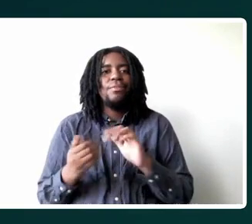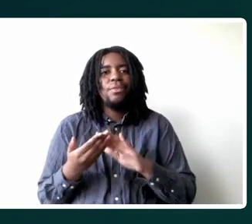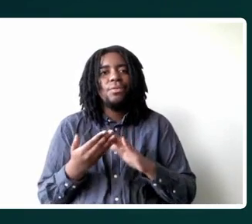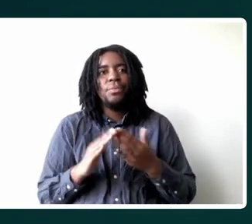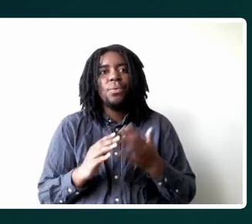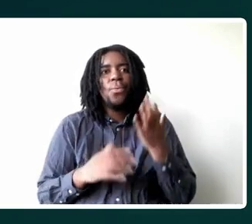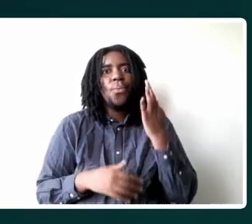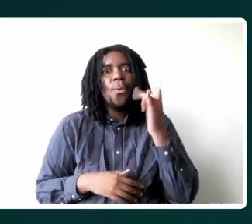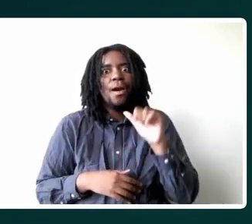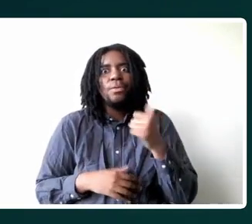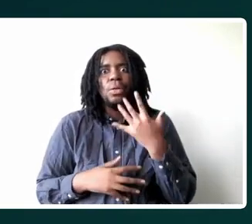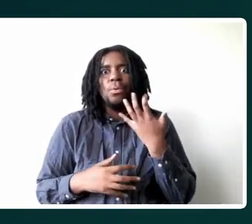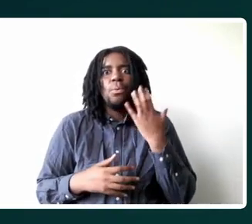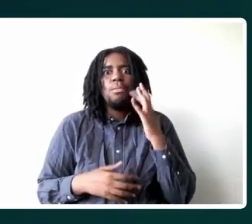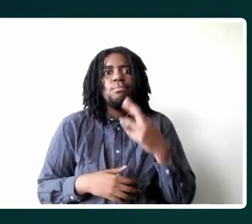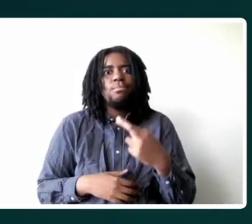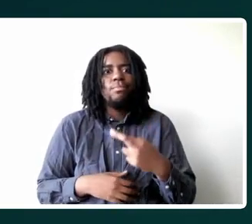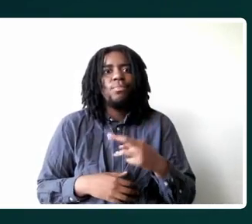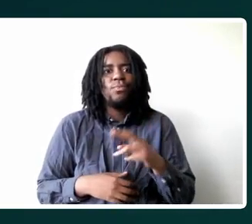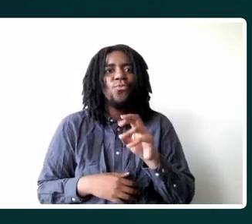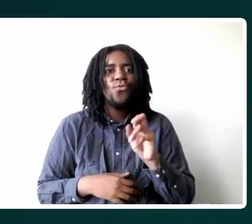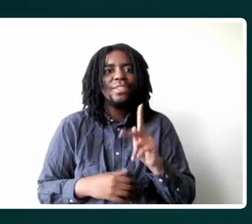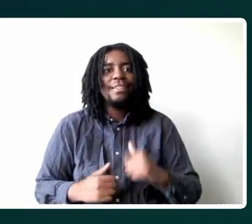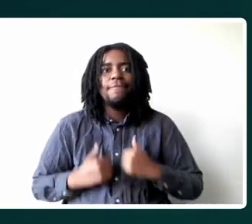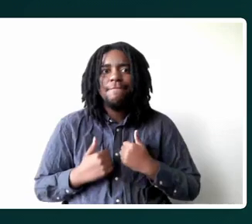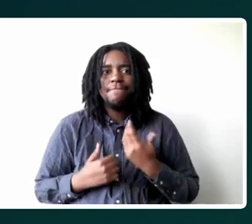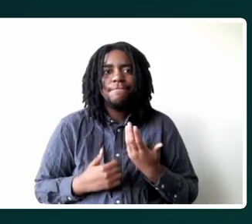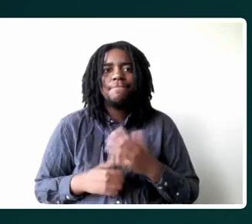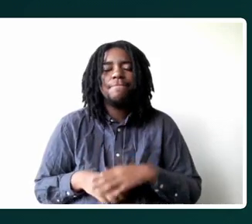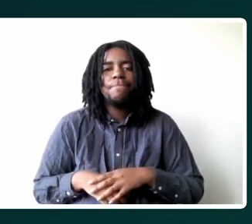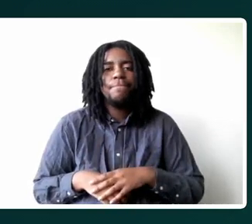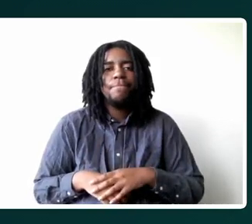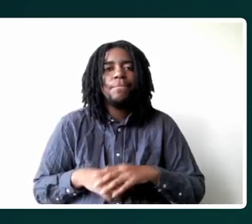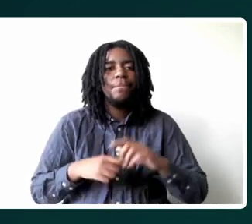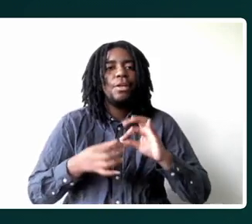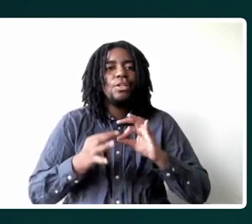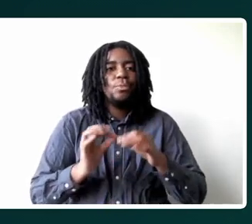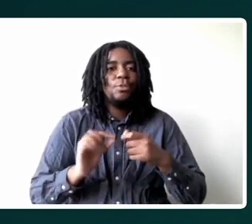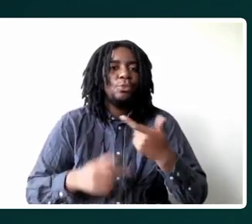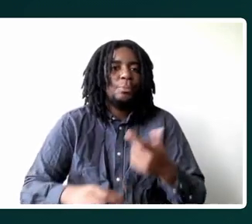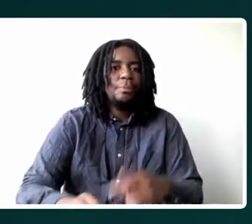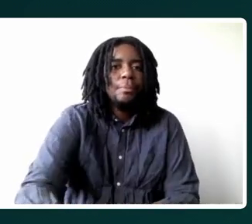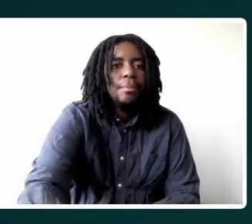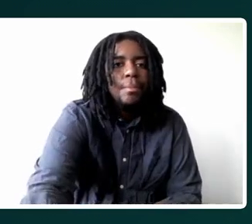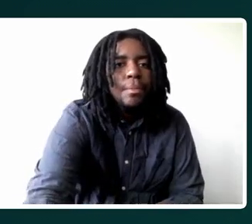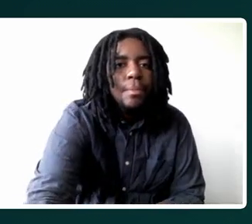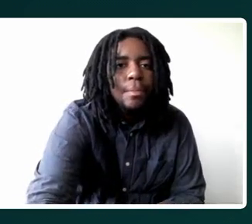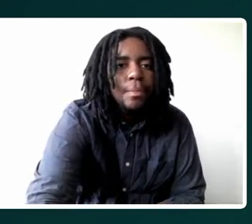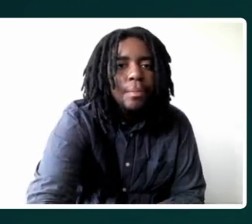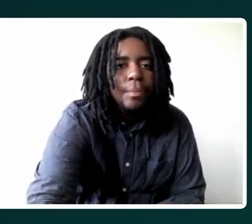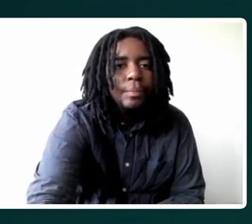That's absolutely something that a lot of people have identified with in the top left portrait,